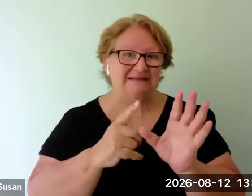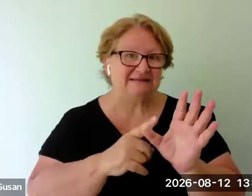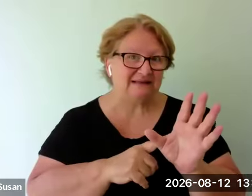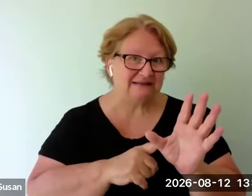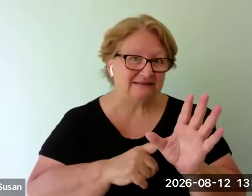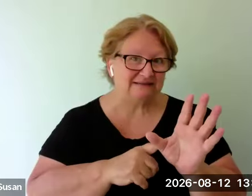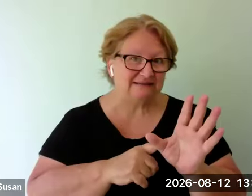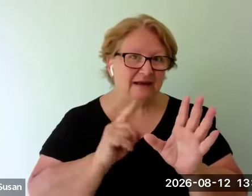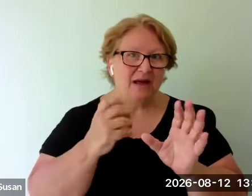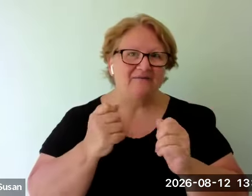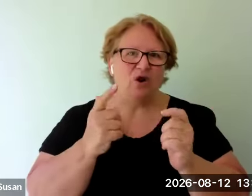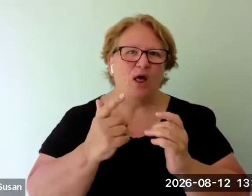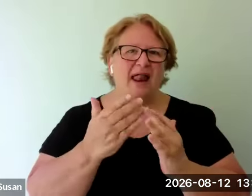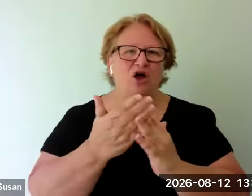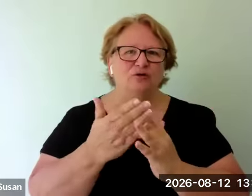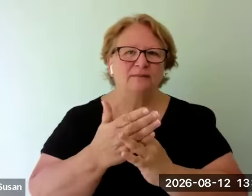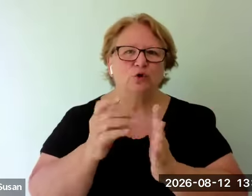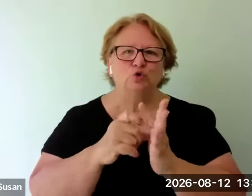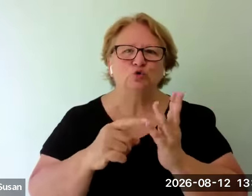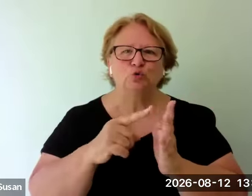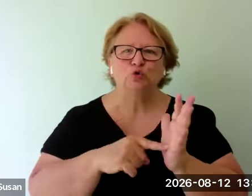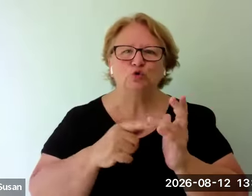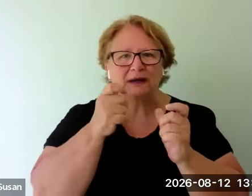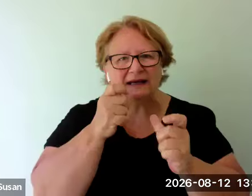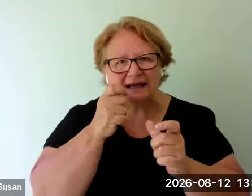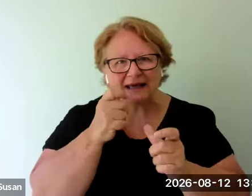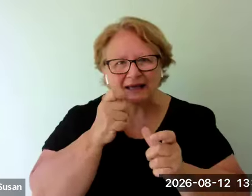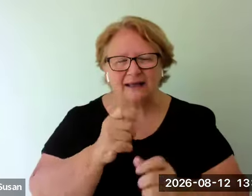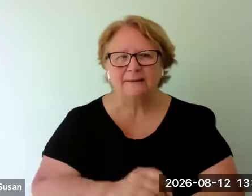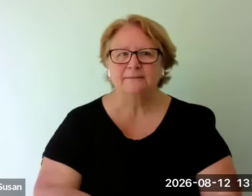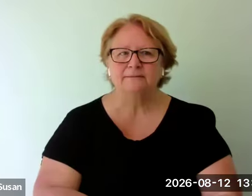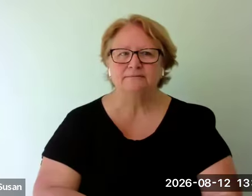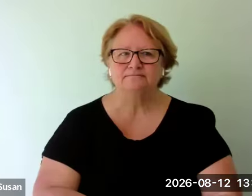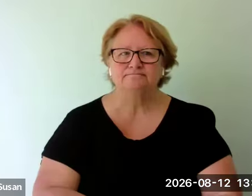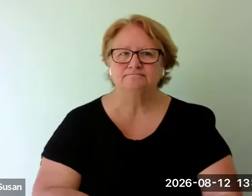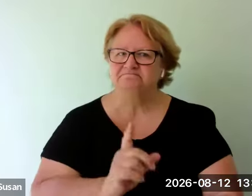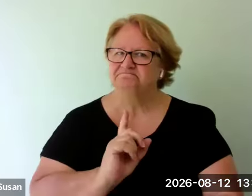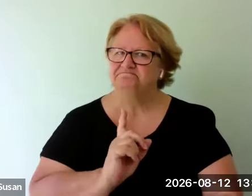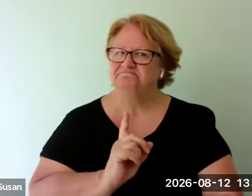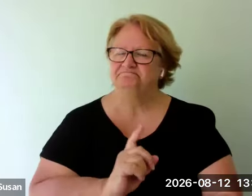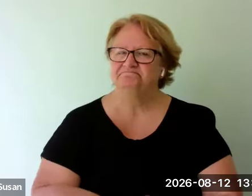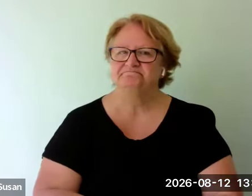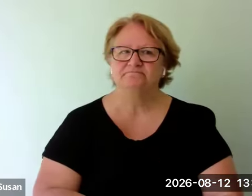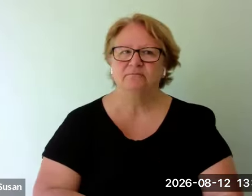is about the seven years pos -PhD requirement. If you're